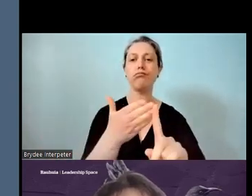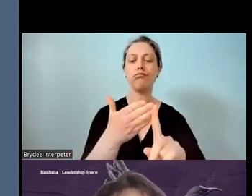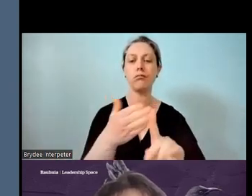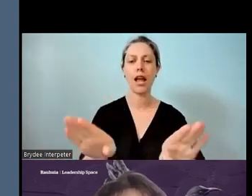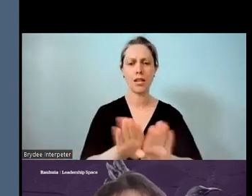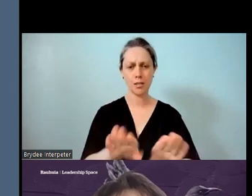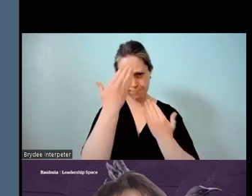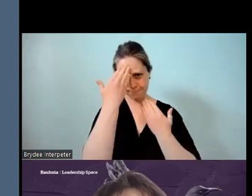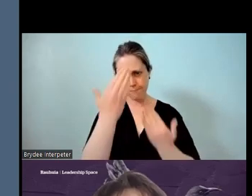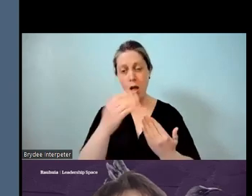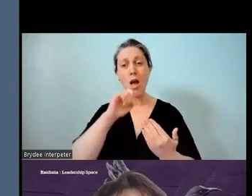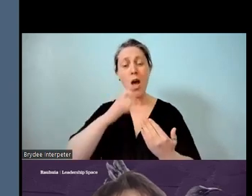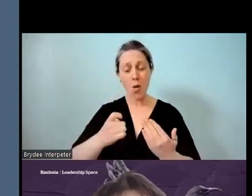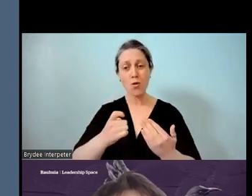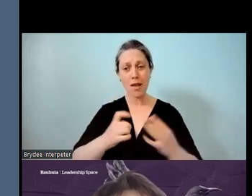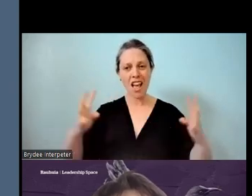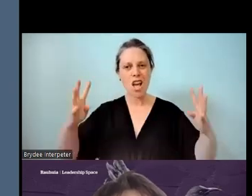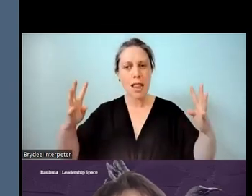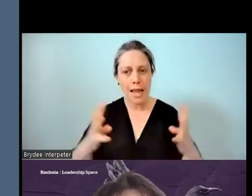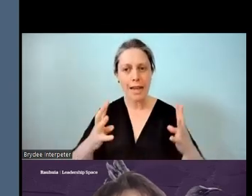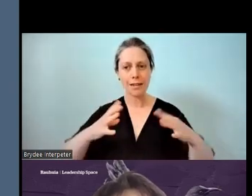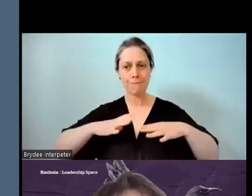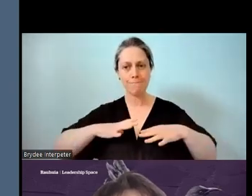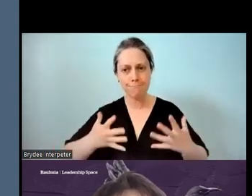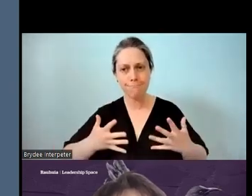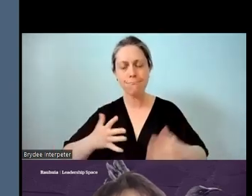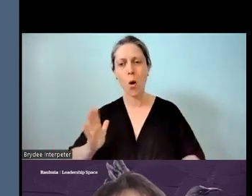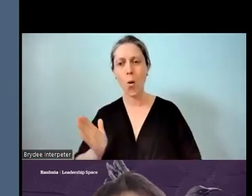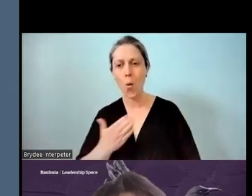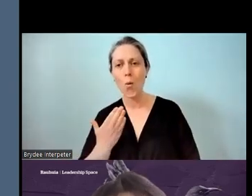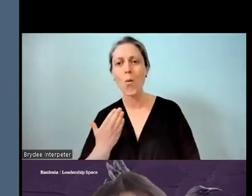that it is going to take a collective effort to get there.